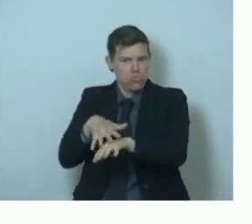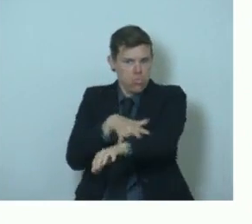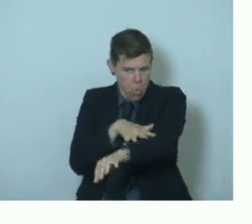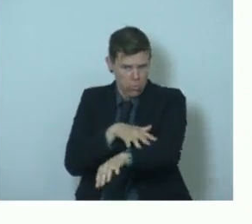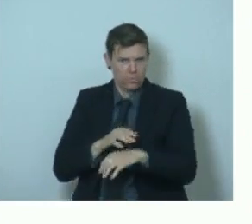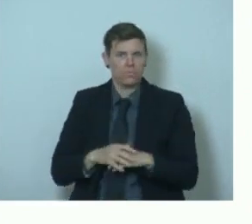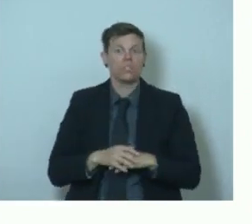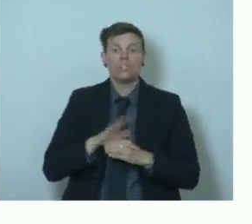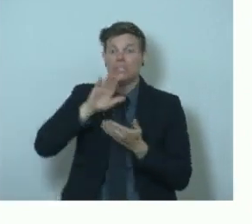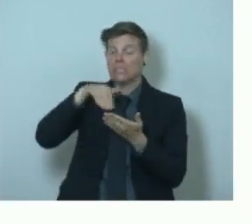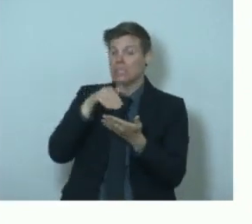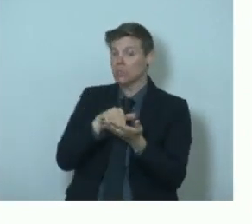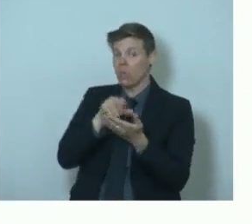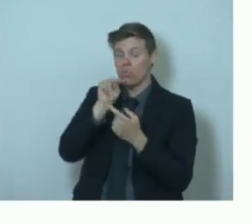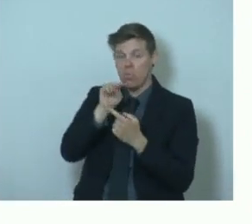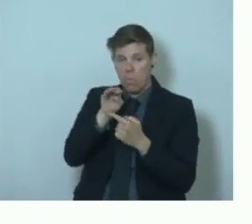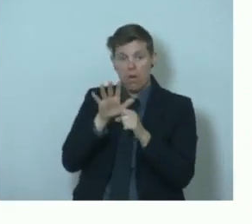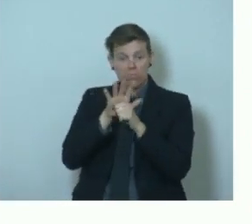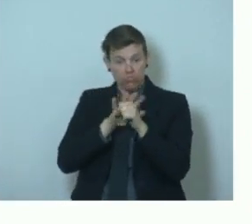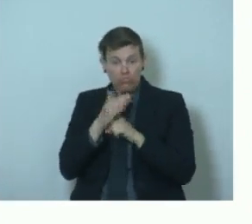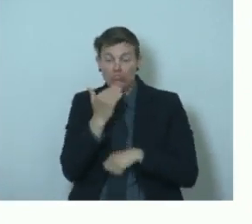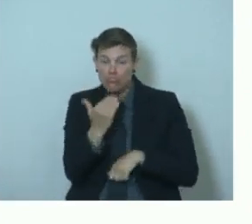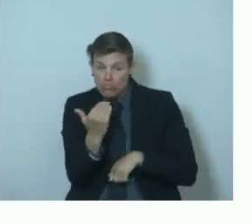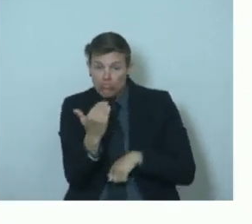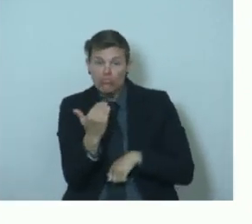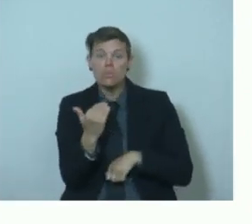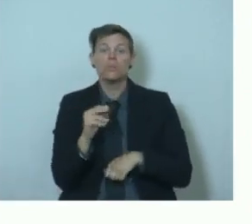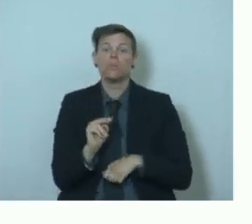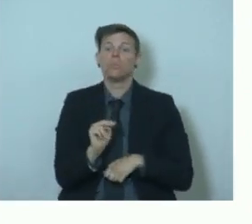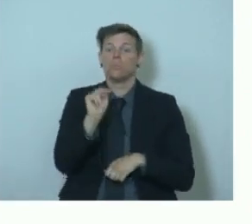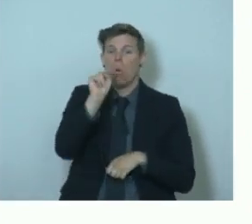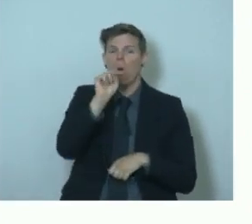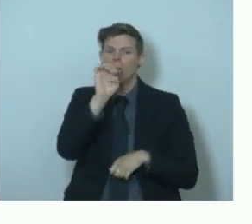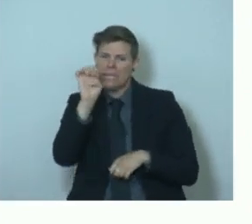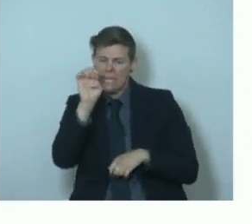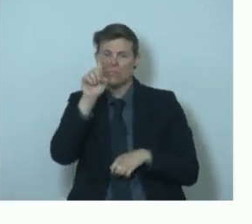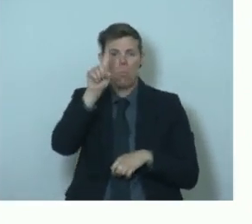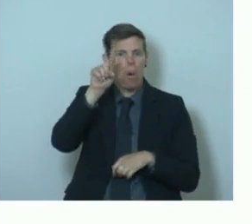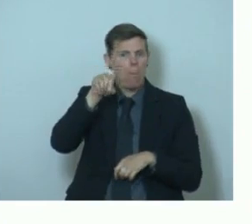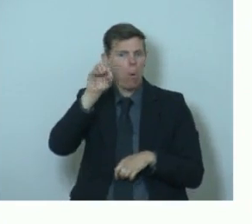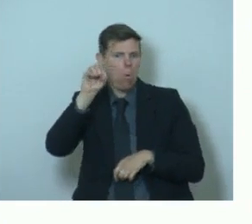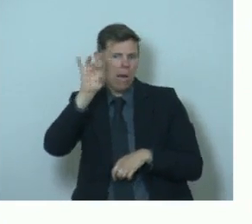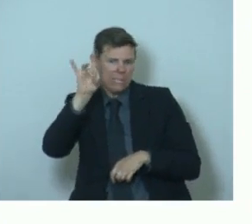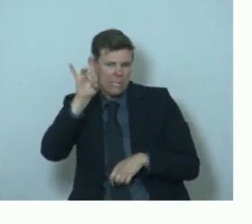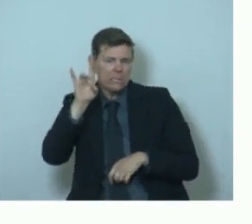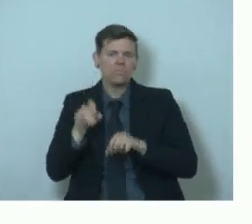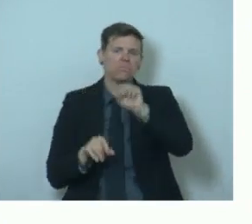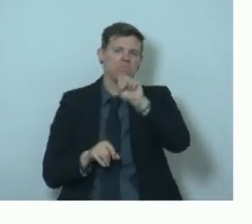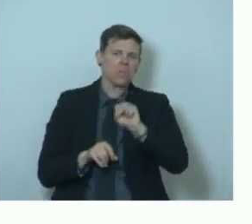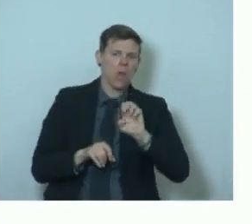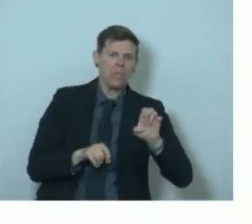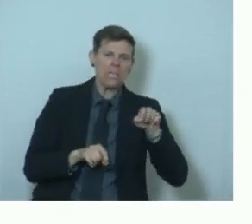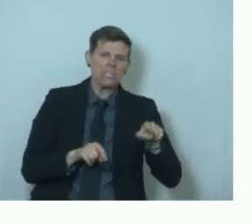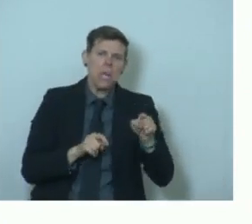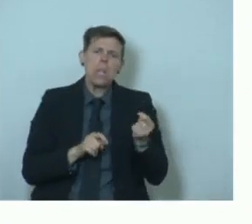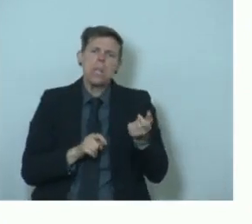YOU CAN SEE EACH REGION IS DOING WELL.